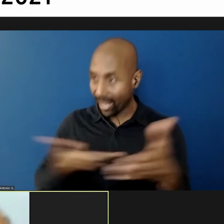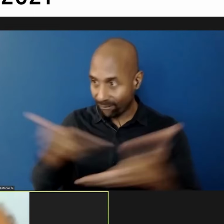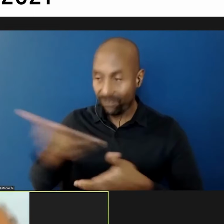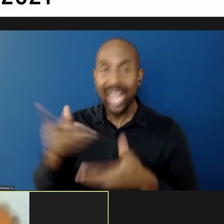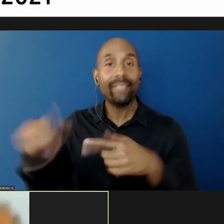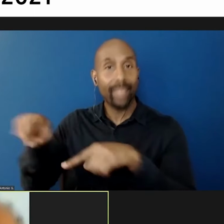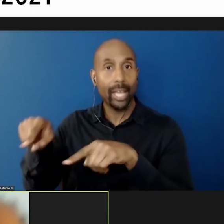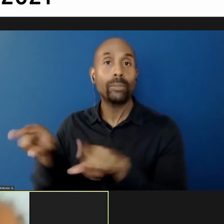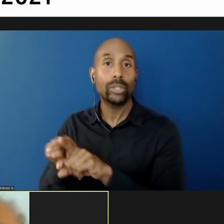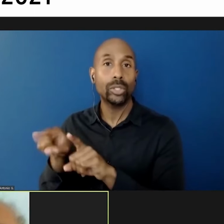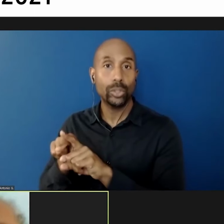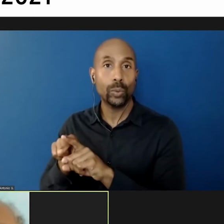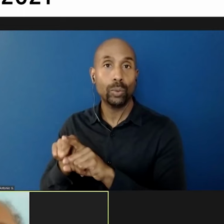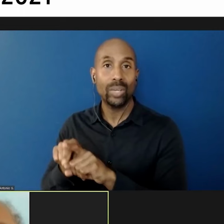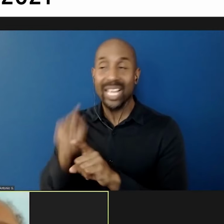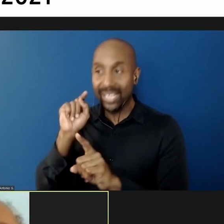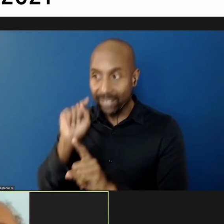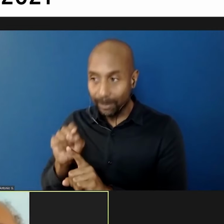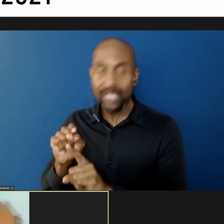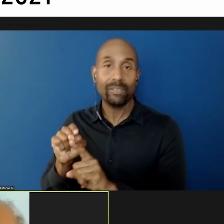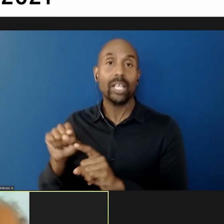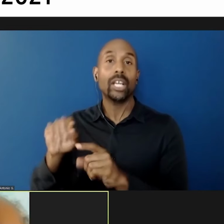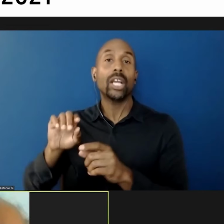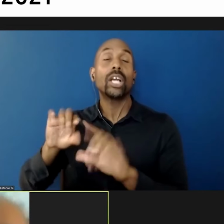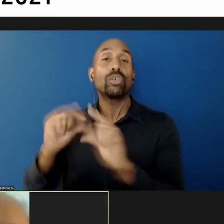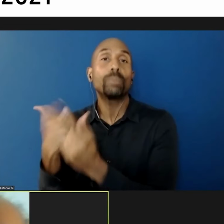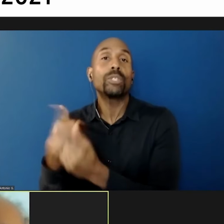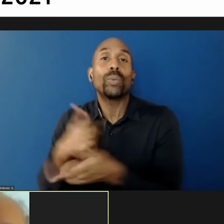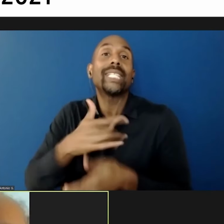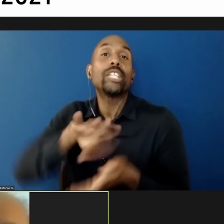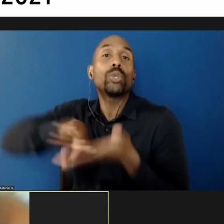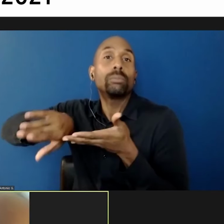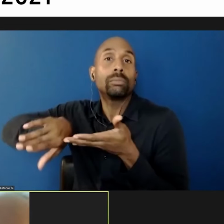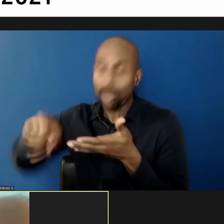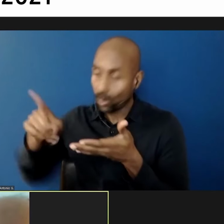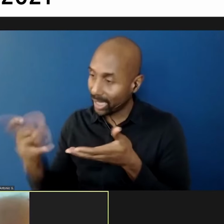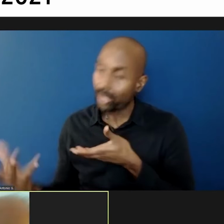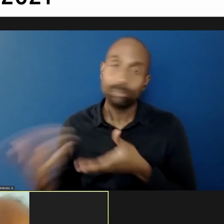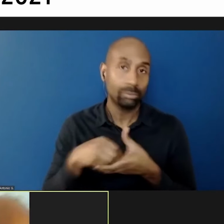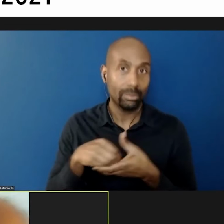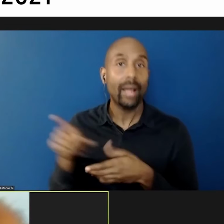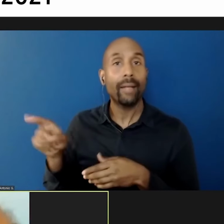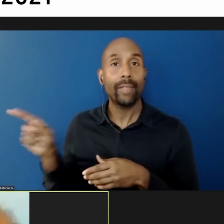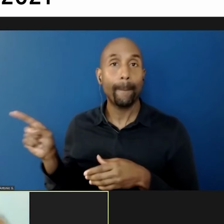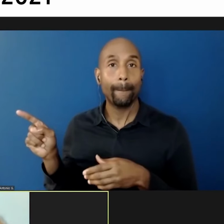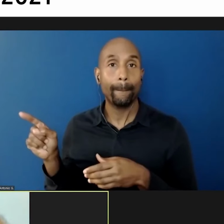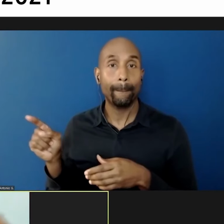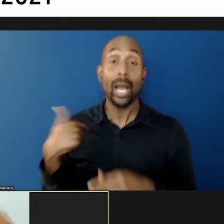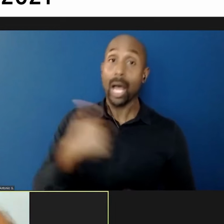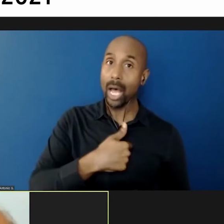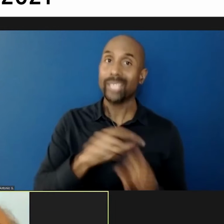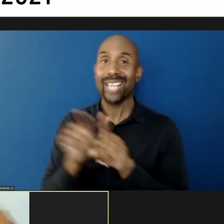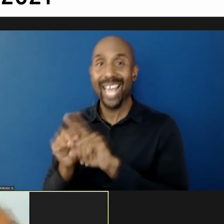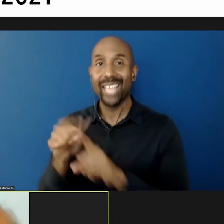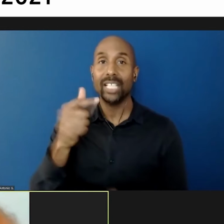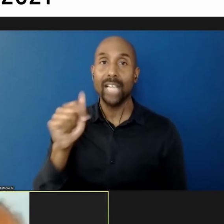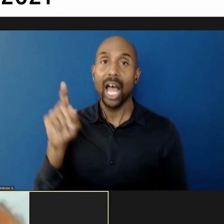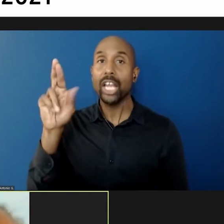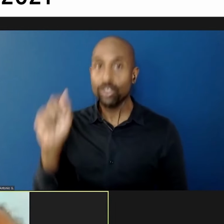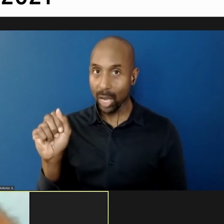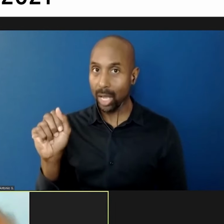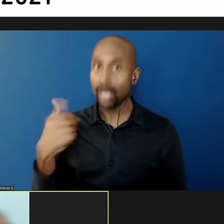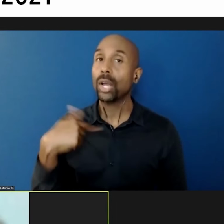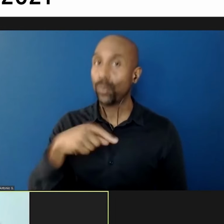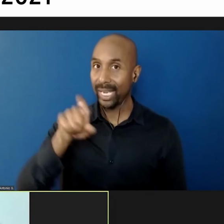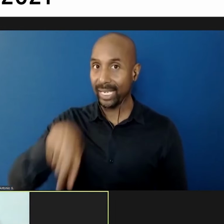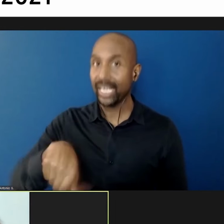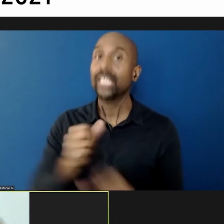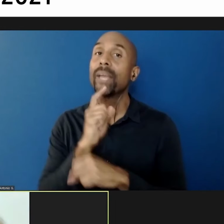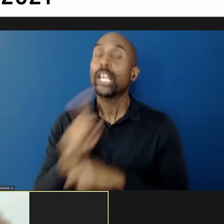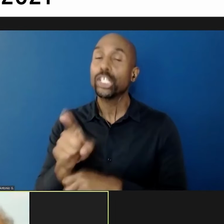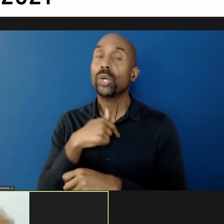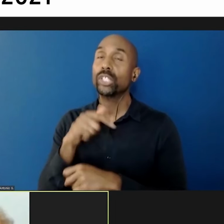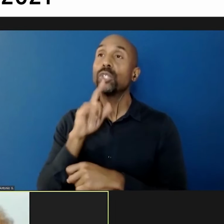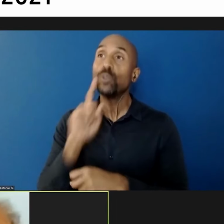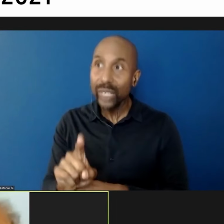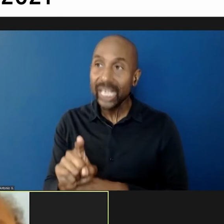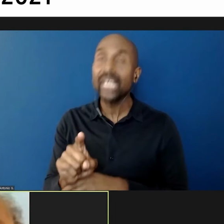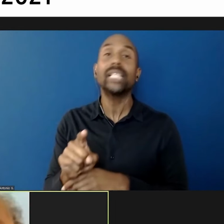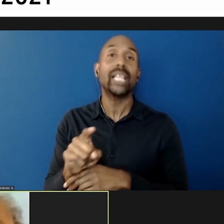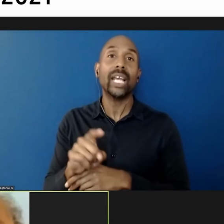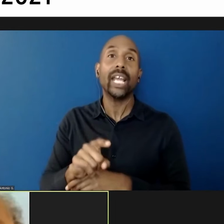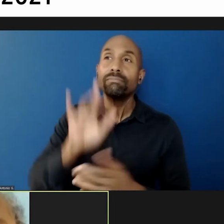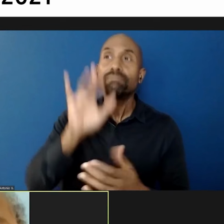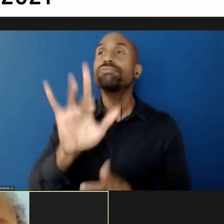know, us, GADRA, I think we really kind of need to be kind of far reaching in our efforts,